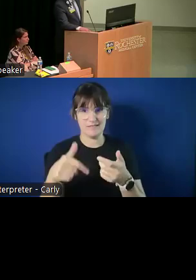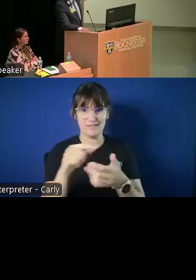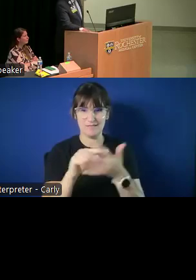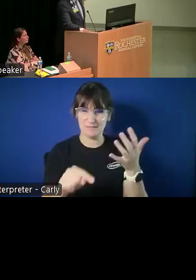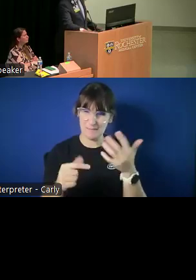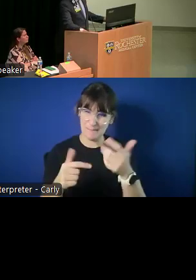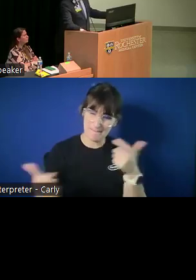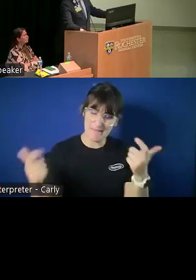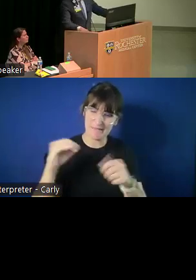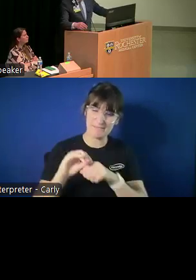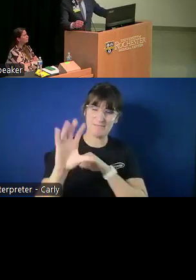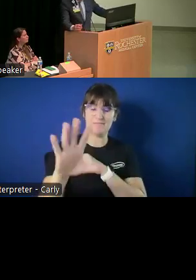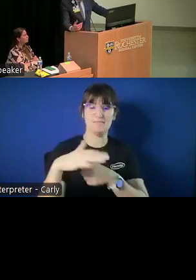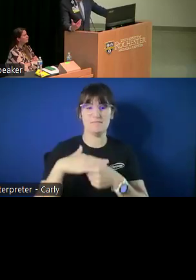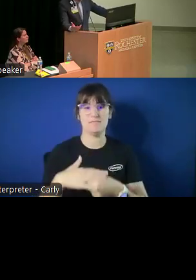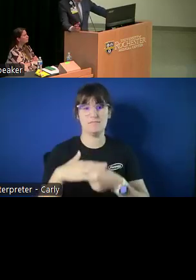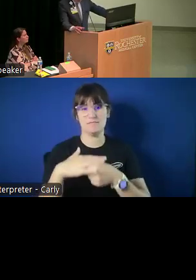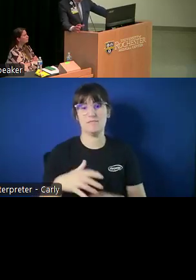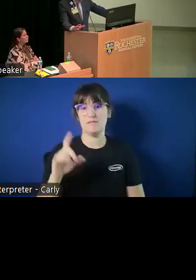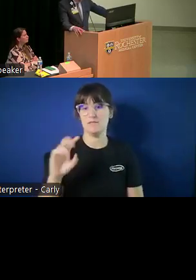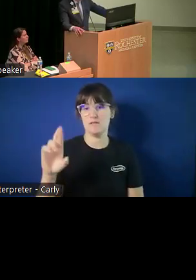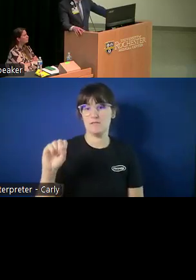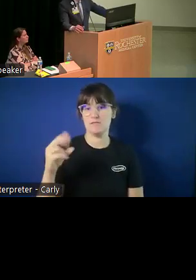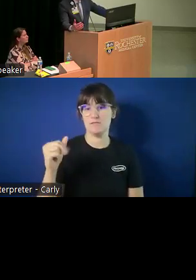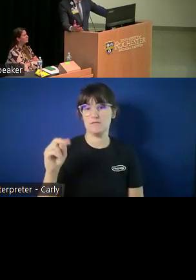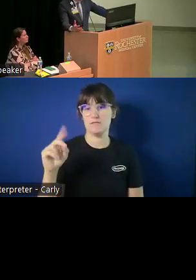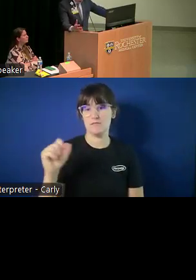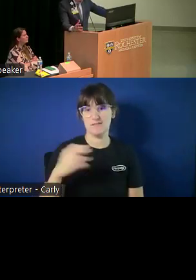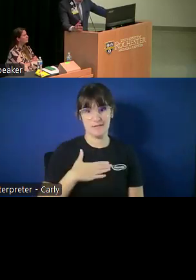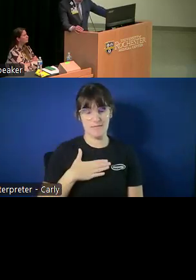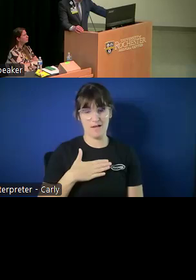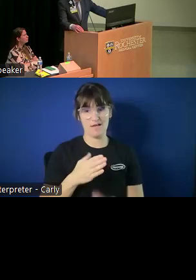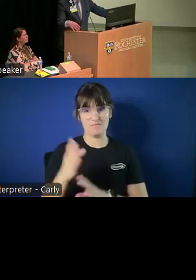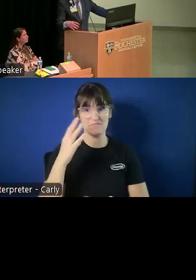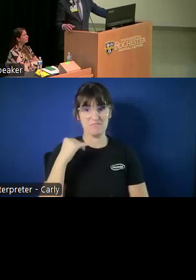informed by Dr shans and my own professional experiences our listening tour and several